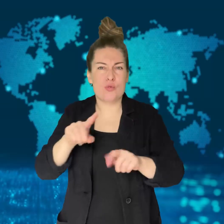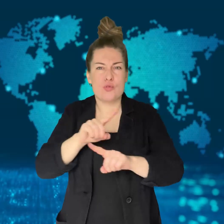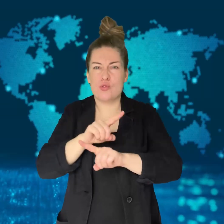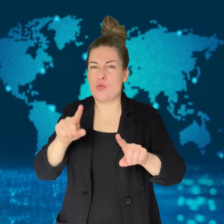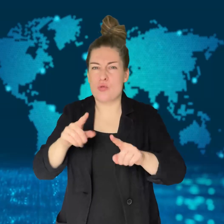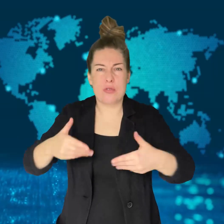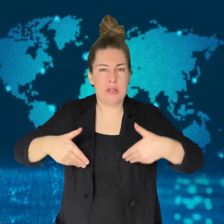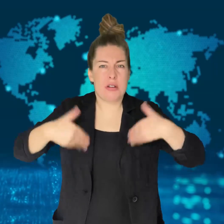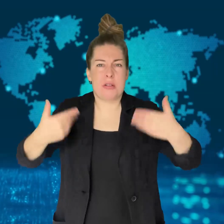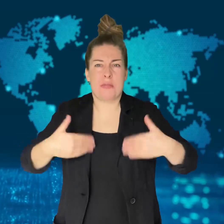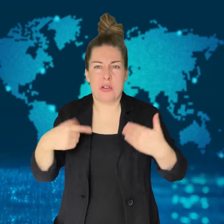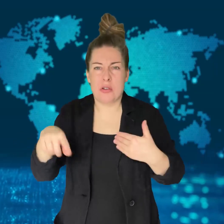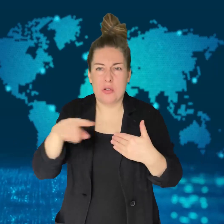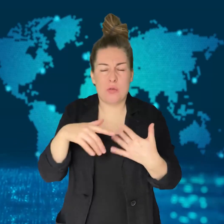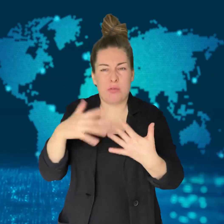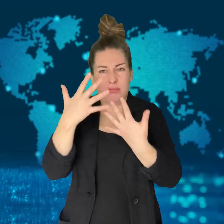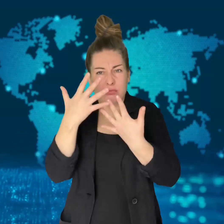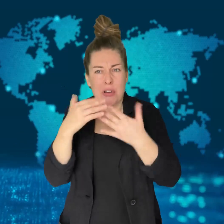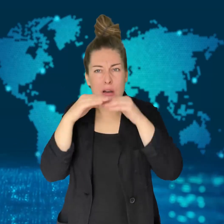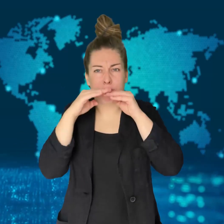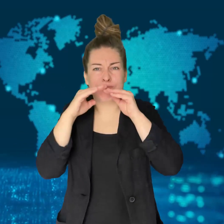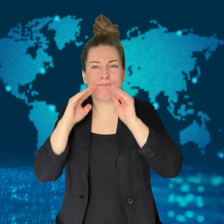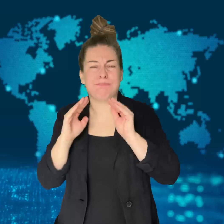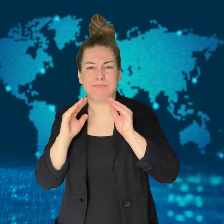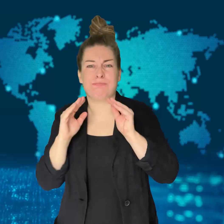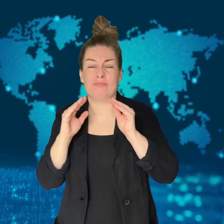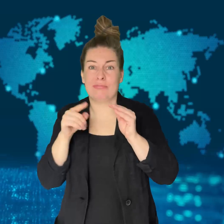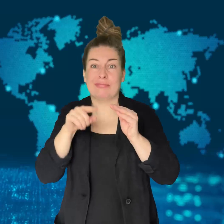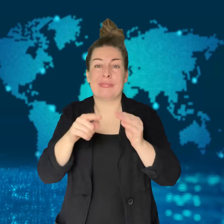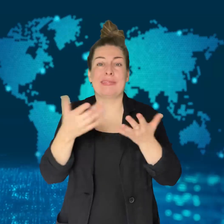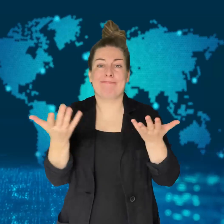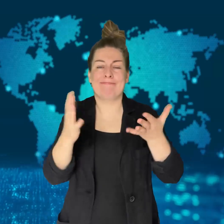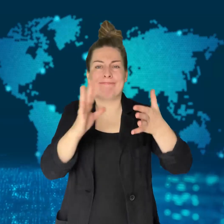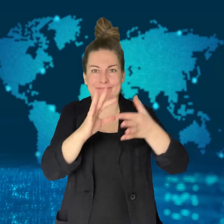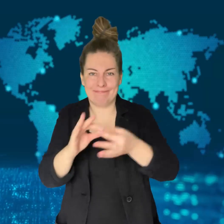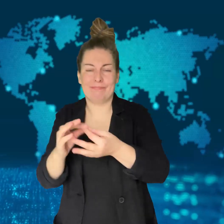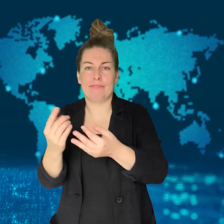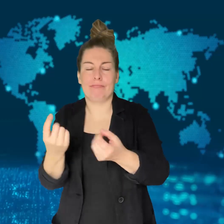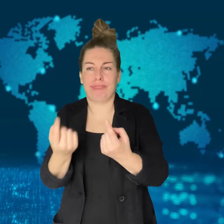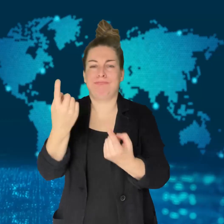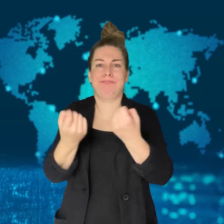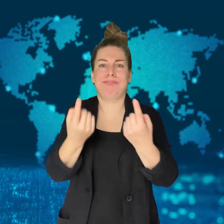This has caused a great deal of discontent and frustration,